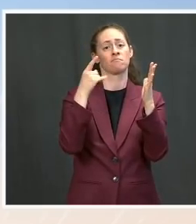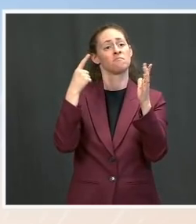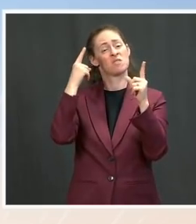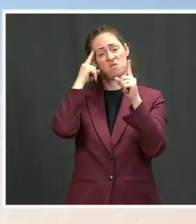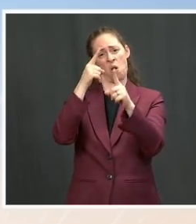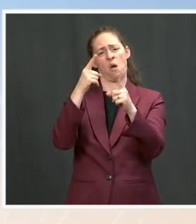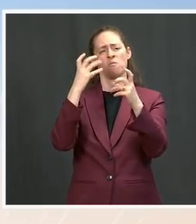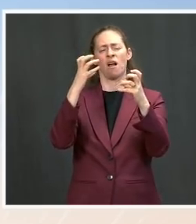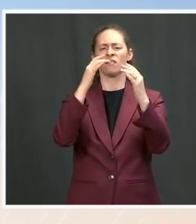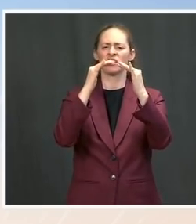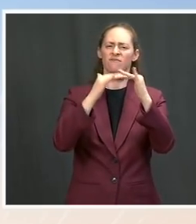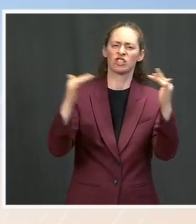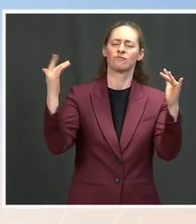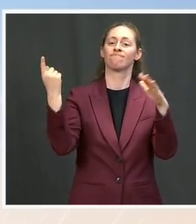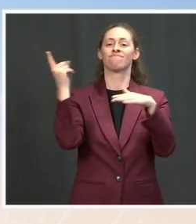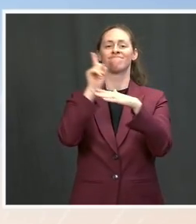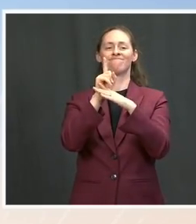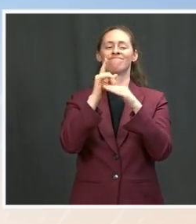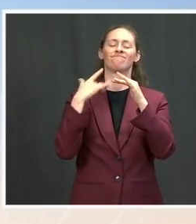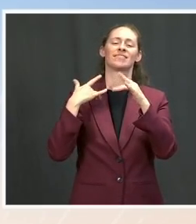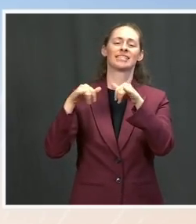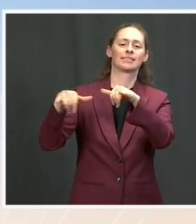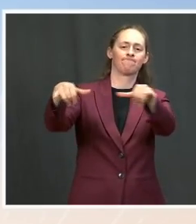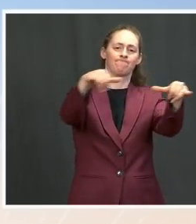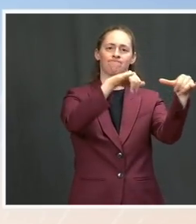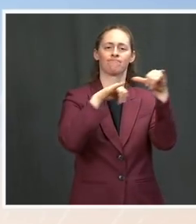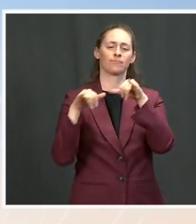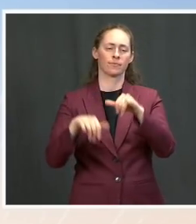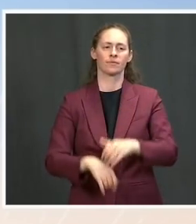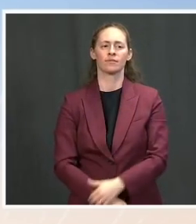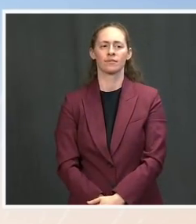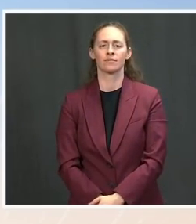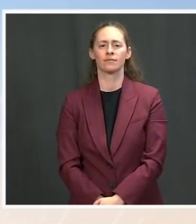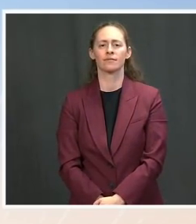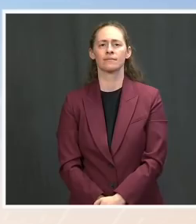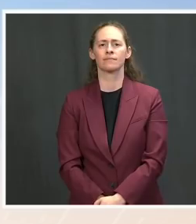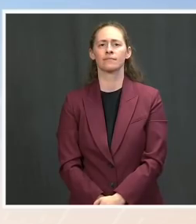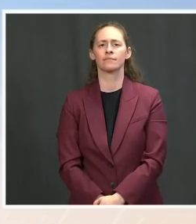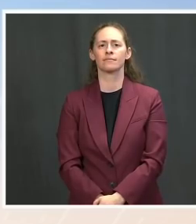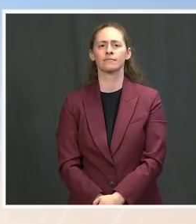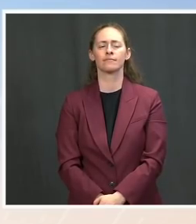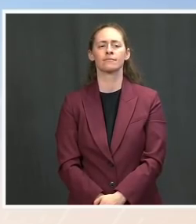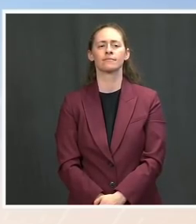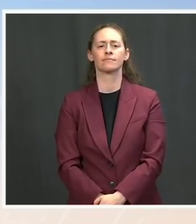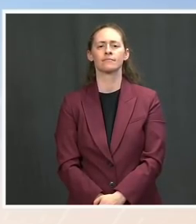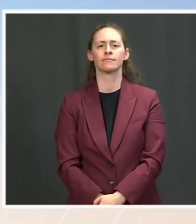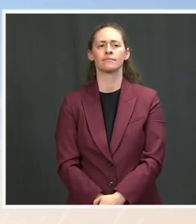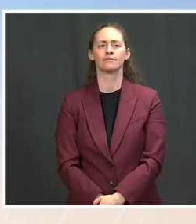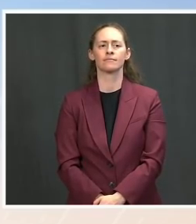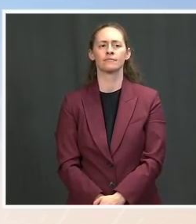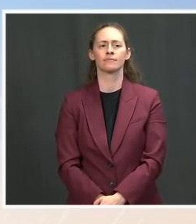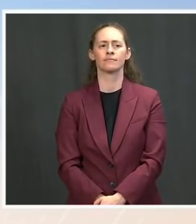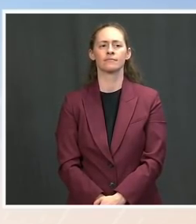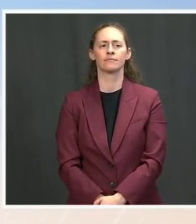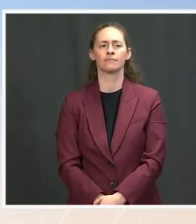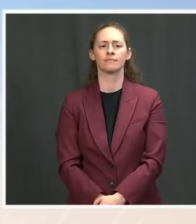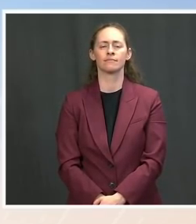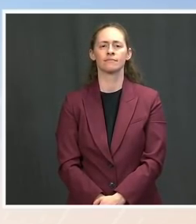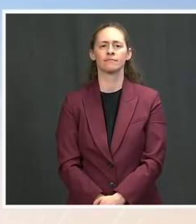And he, of course, always looks at diversity. The Press: Could you define "soon" a little bit further? What it that -- like days, months, weeks? Ms. Psaki: Well, I think it depends on